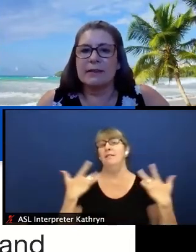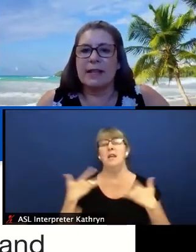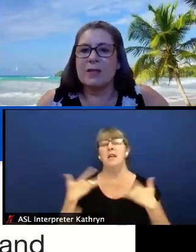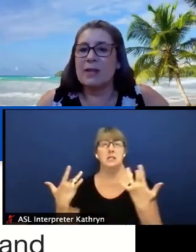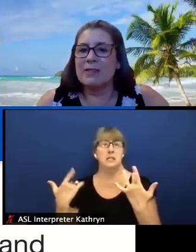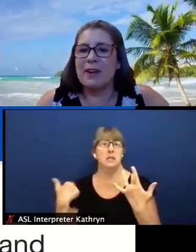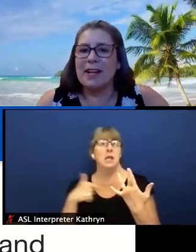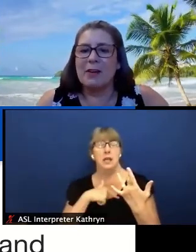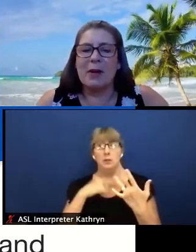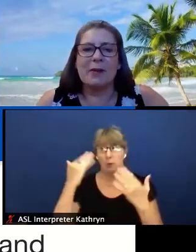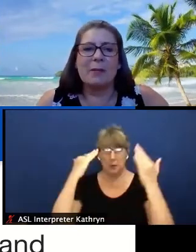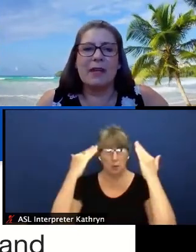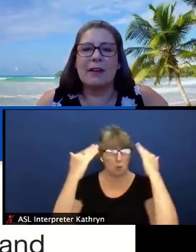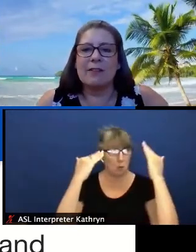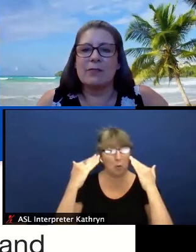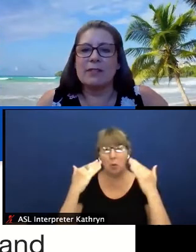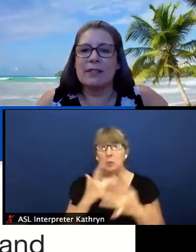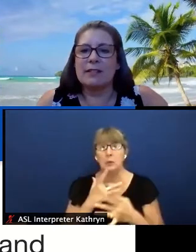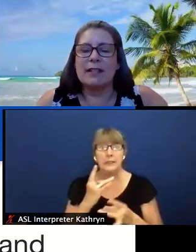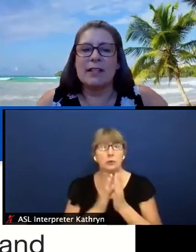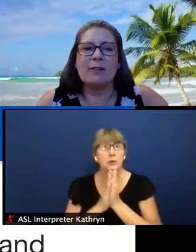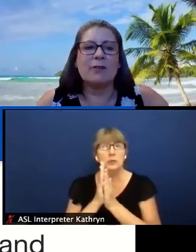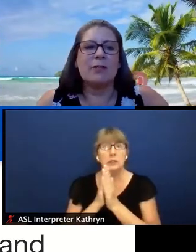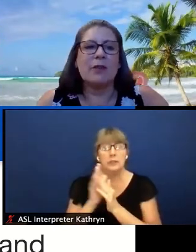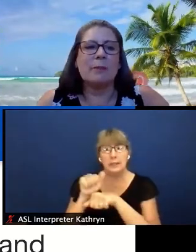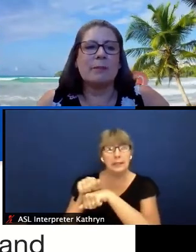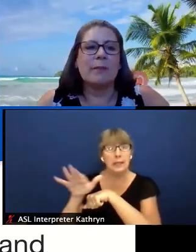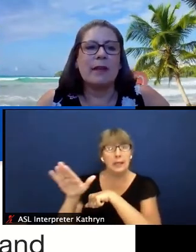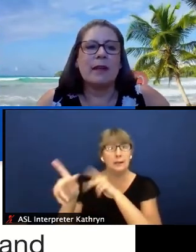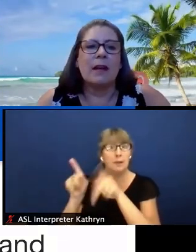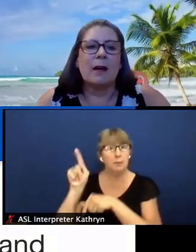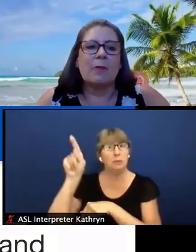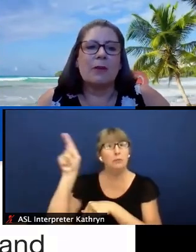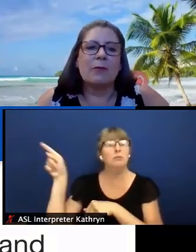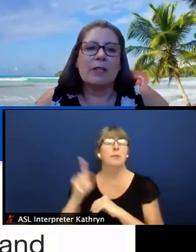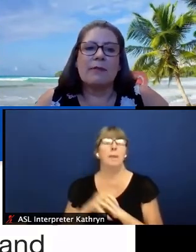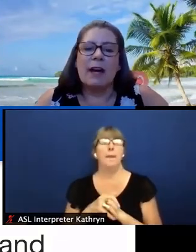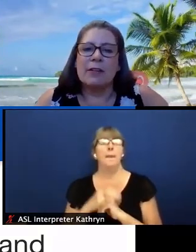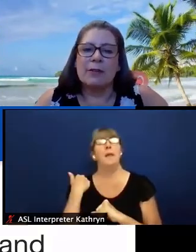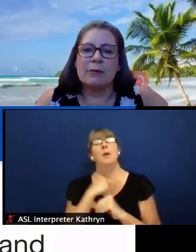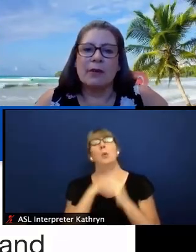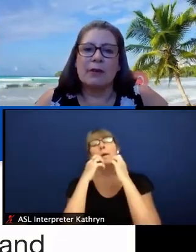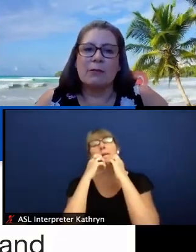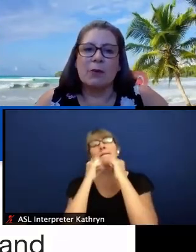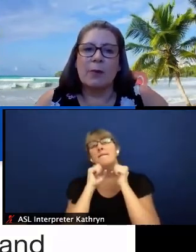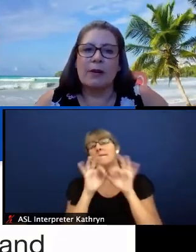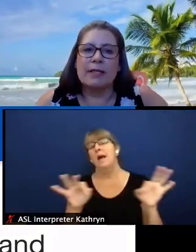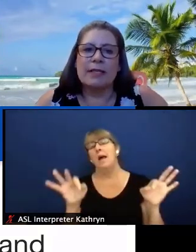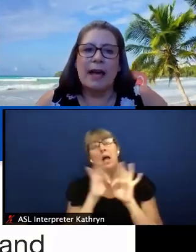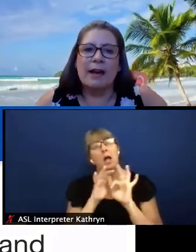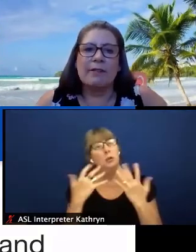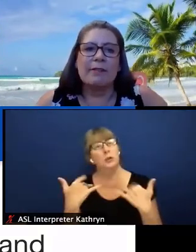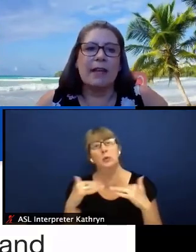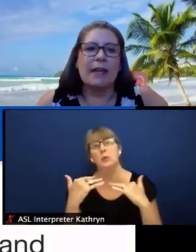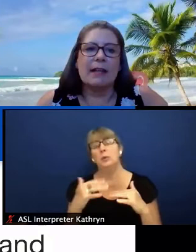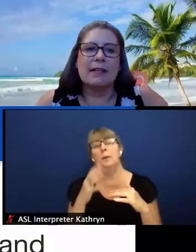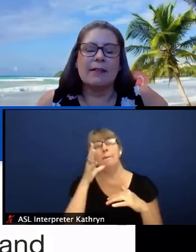as we find out about them and have interest in sending folks to them. We really value the role parents have and